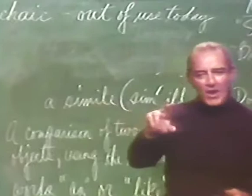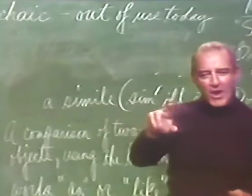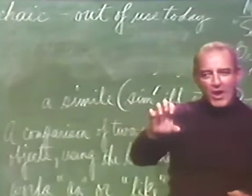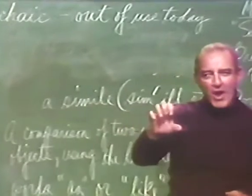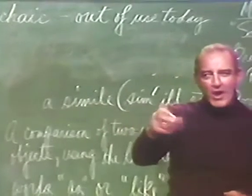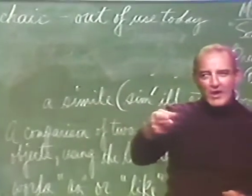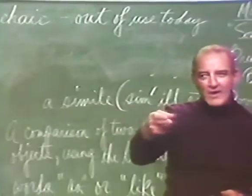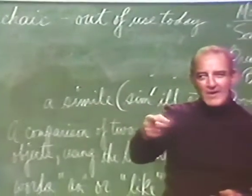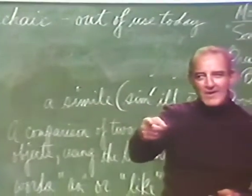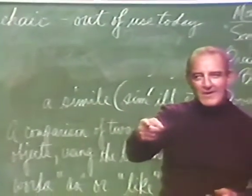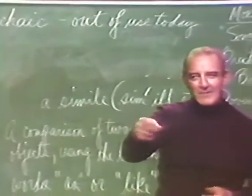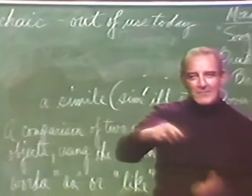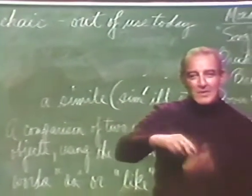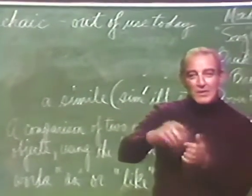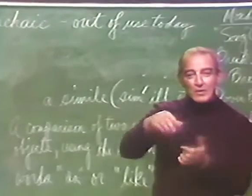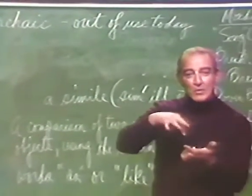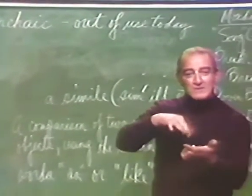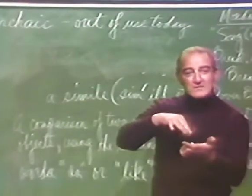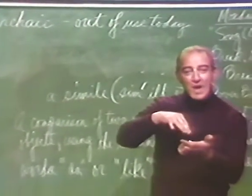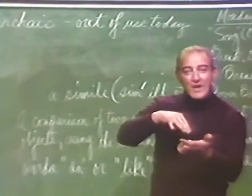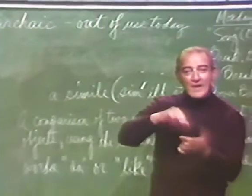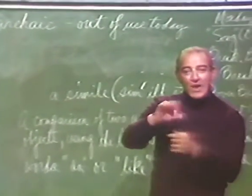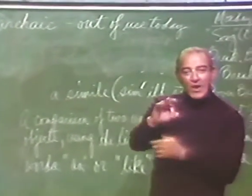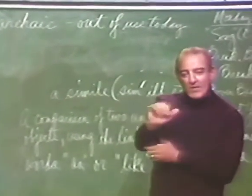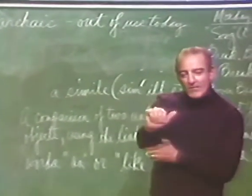ARCH--